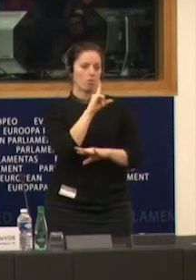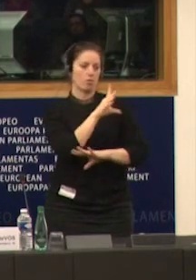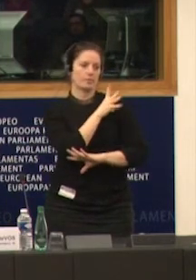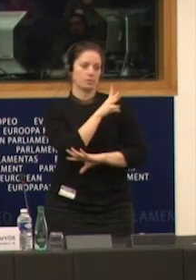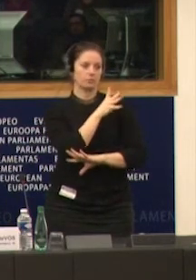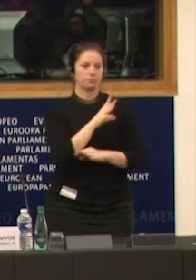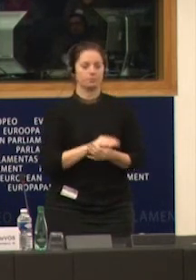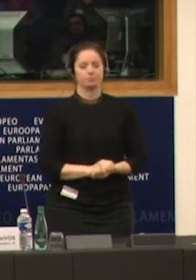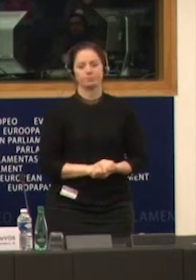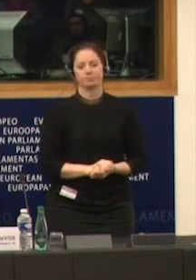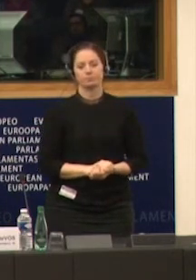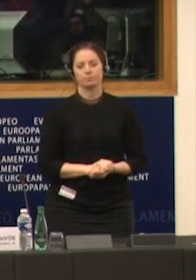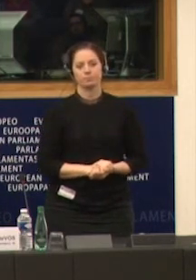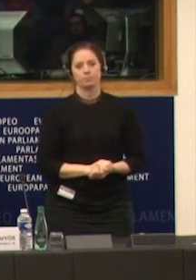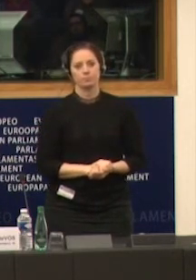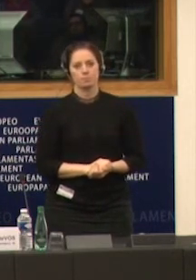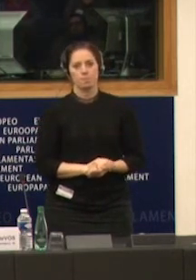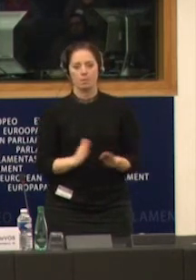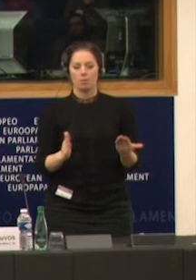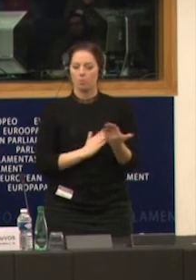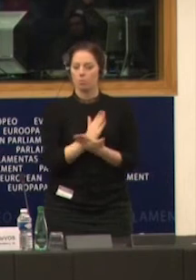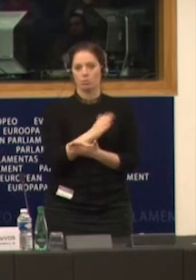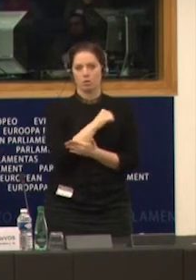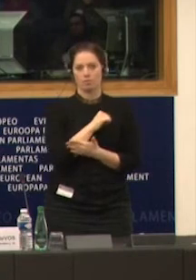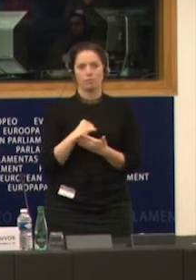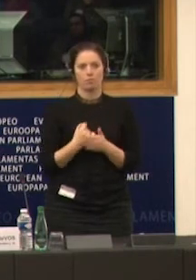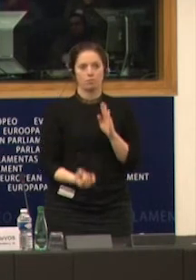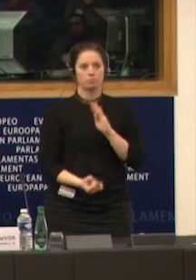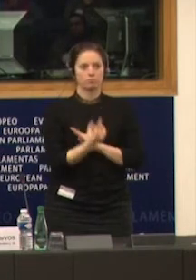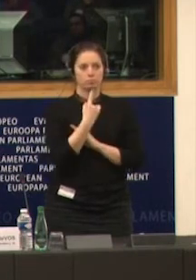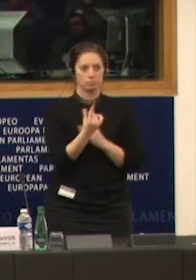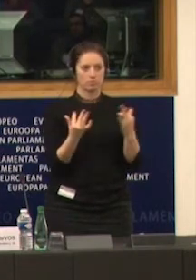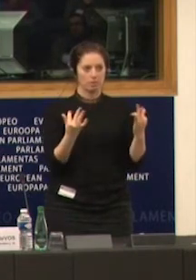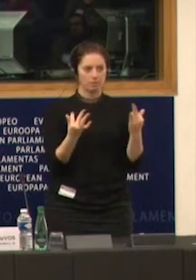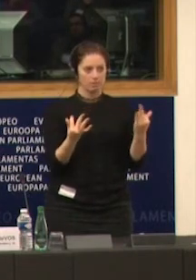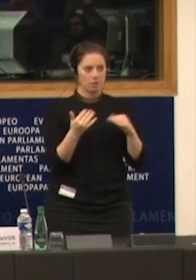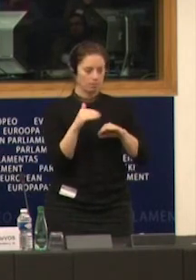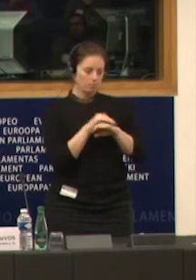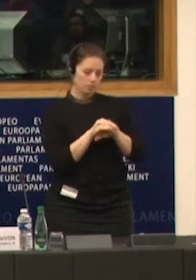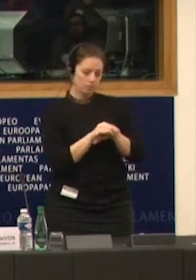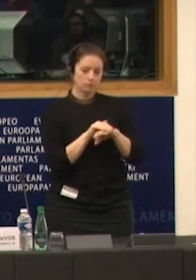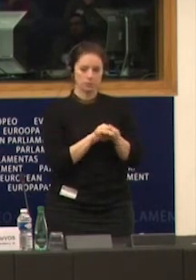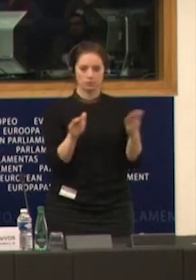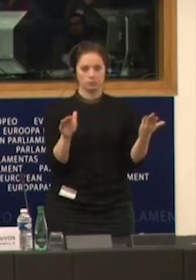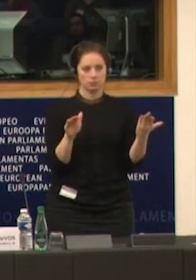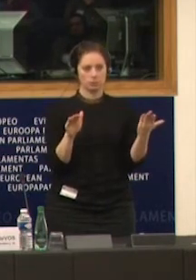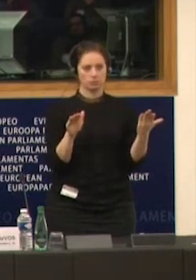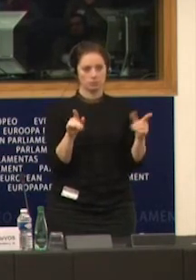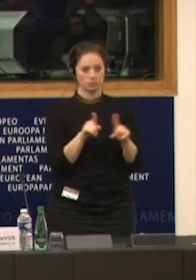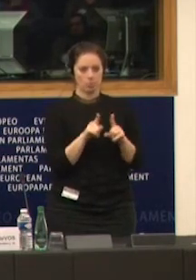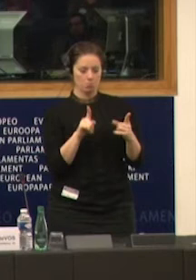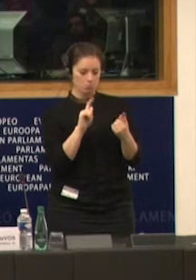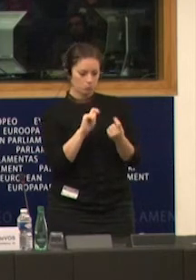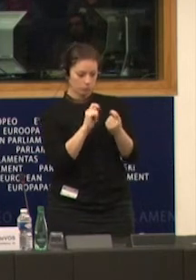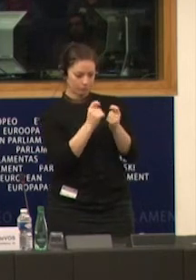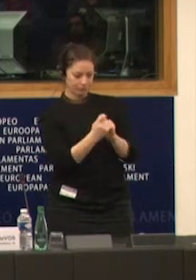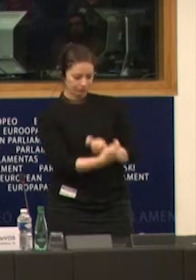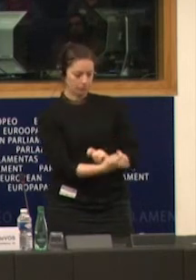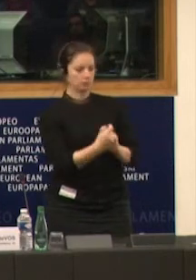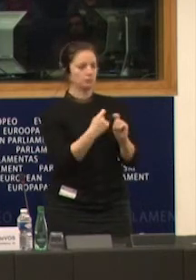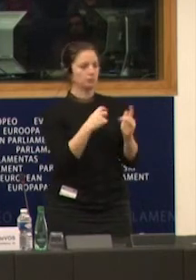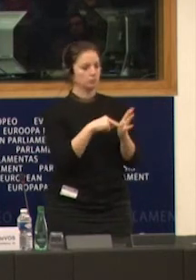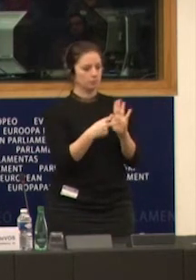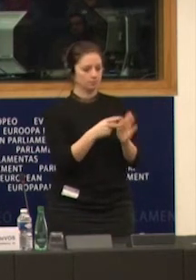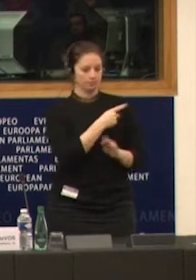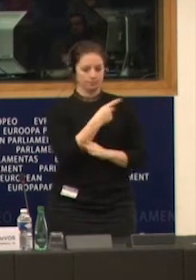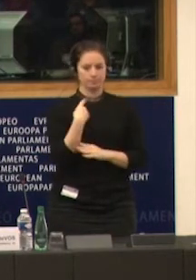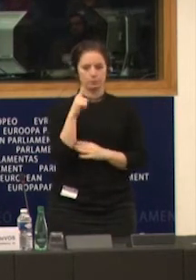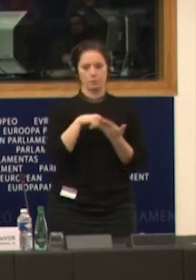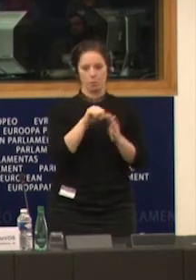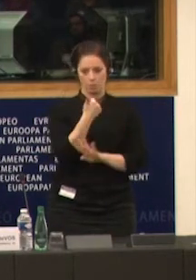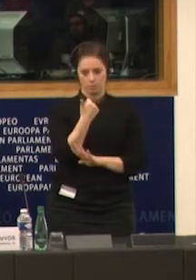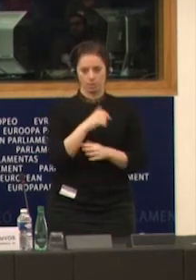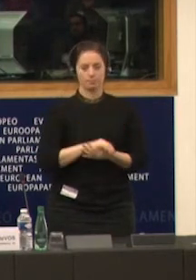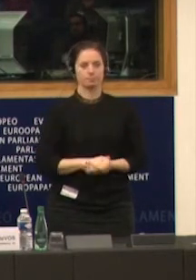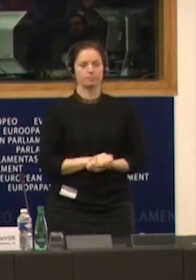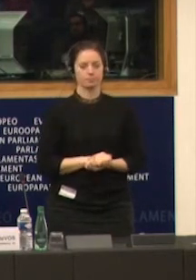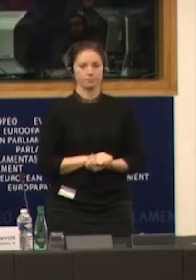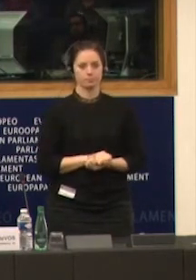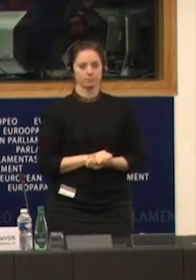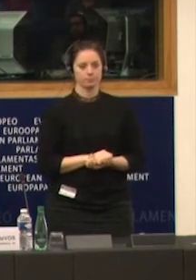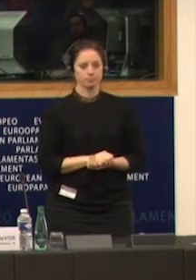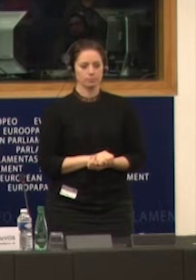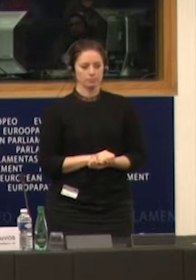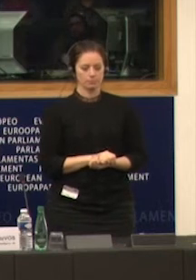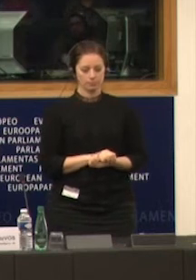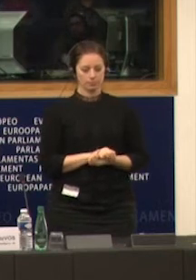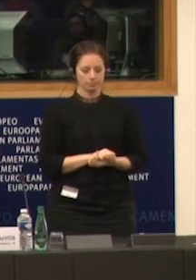was a change of the benefit scheme. In 2011. There was only income support for those really unable to work.